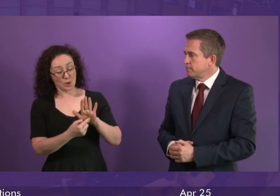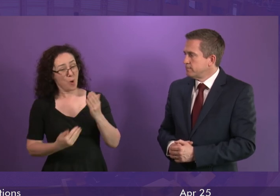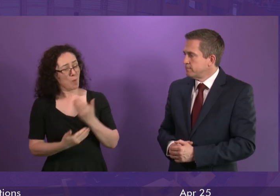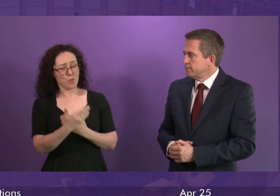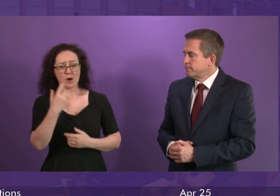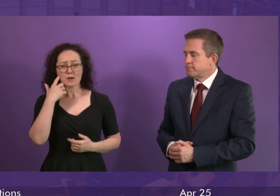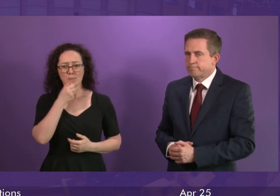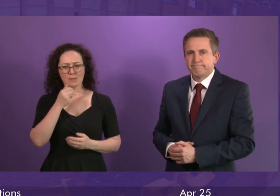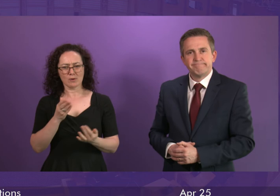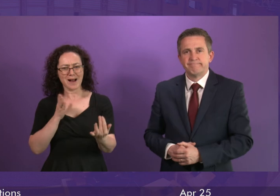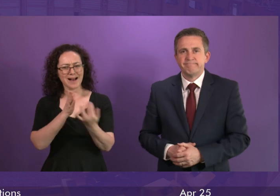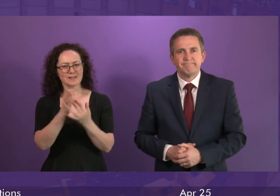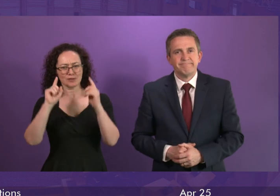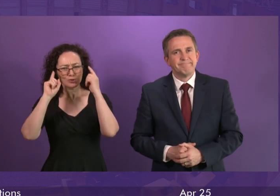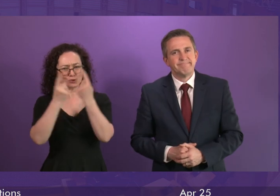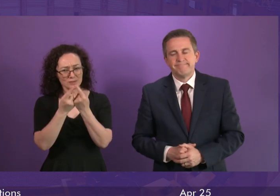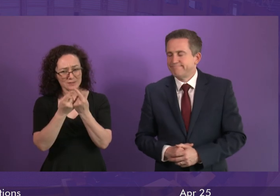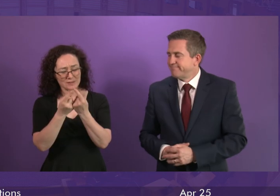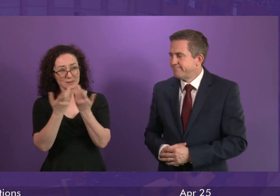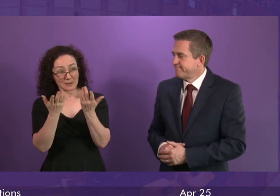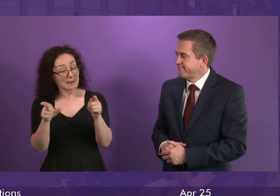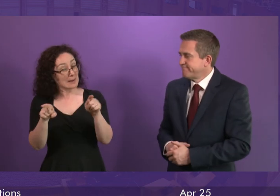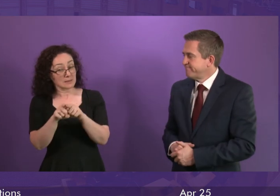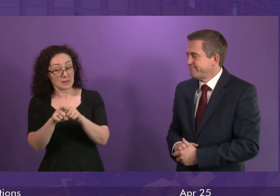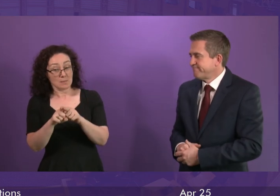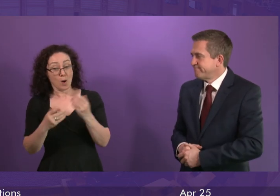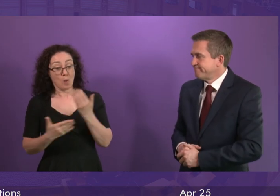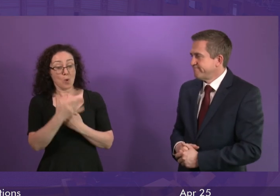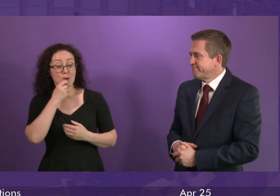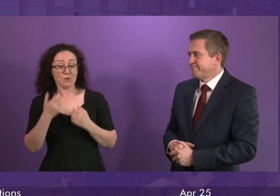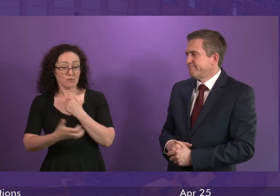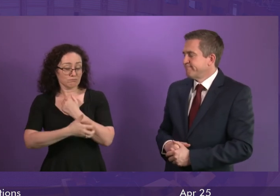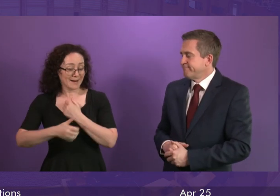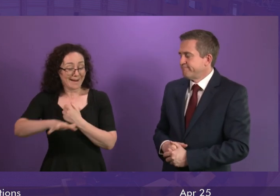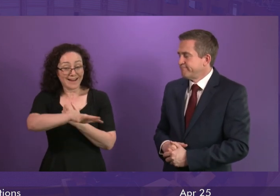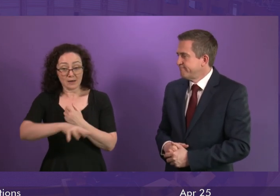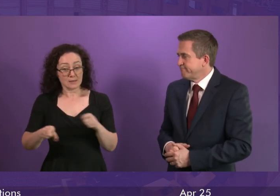including more young people from our deprived communities. The evidence suggests, contrary